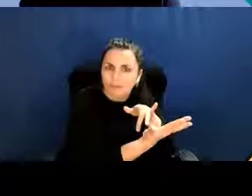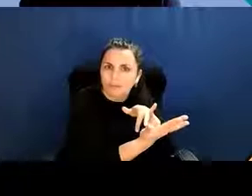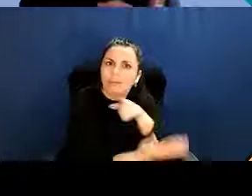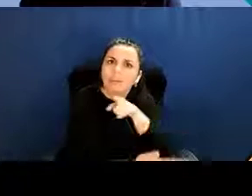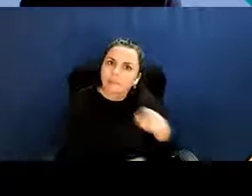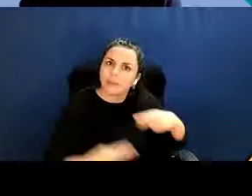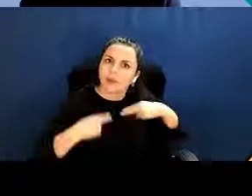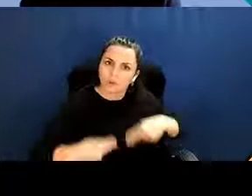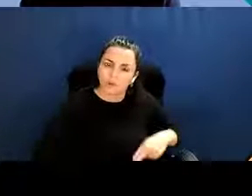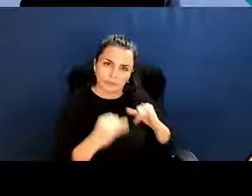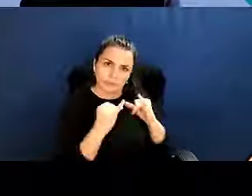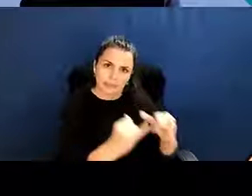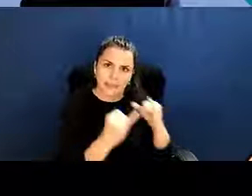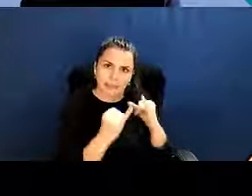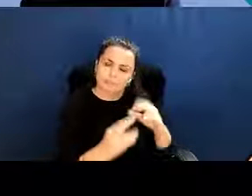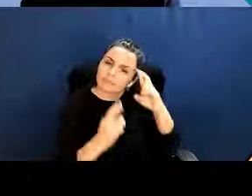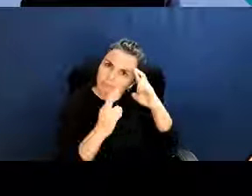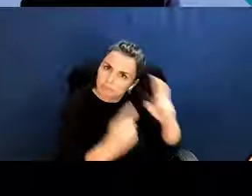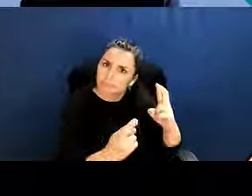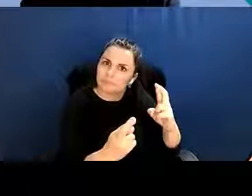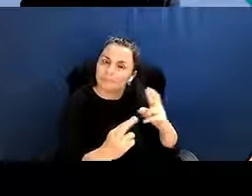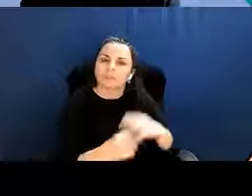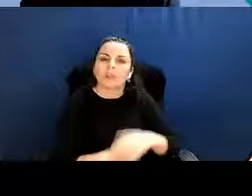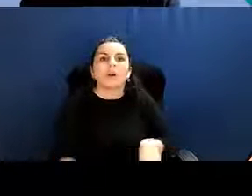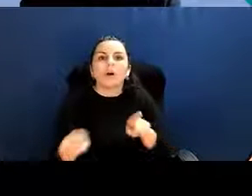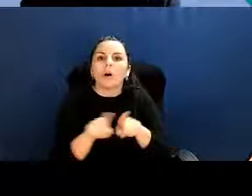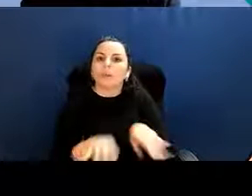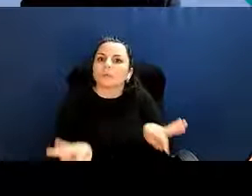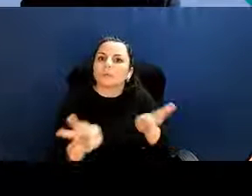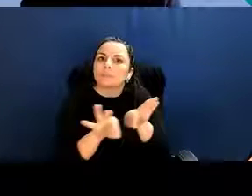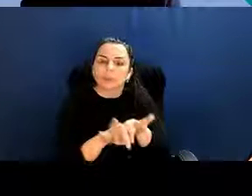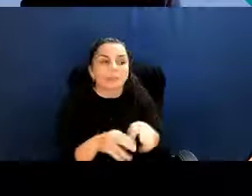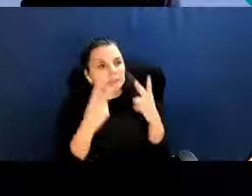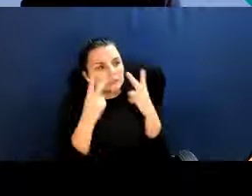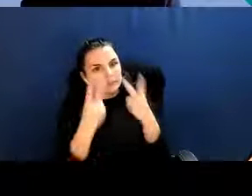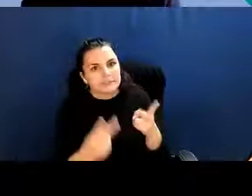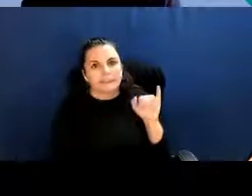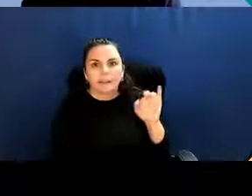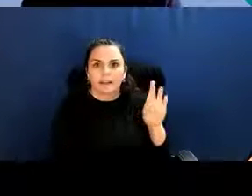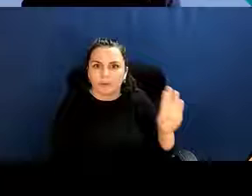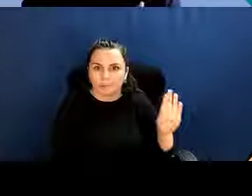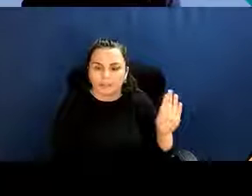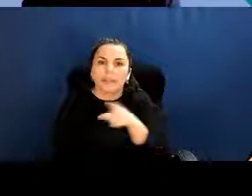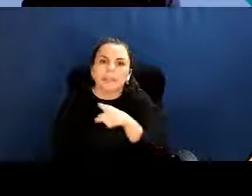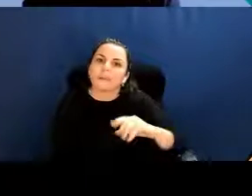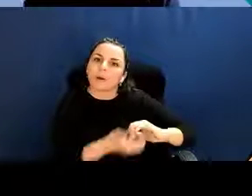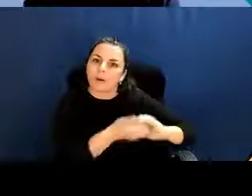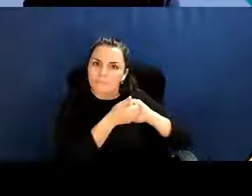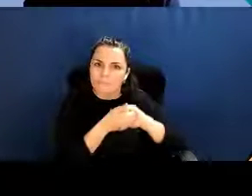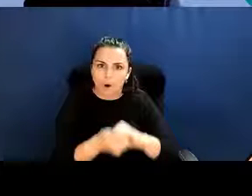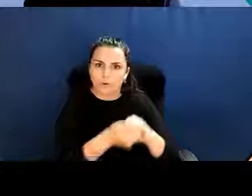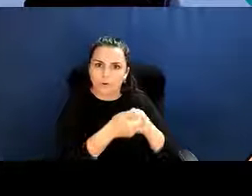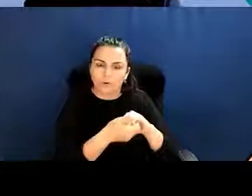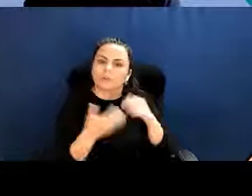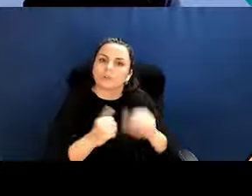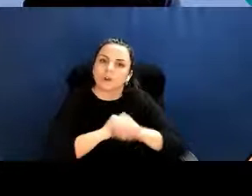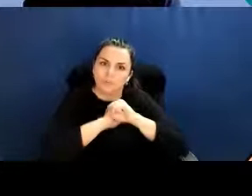It is also very important for researchers to see the IRB as their partner in the protection of human research participants.